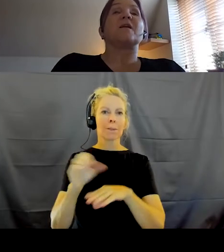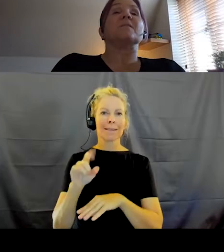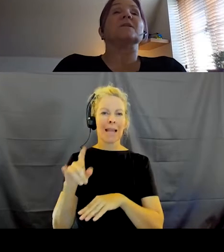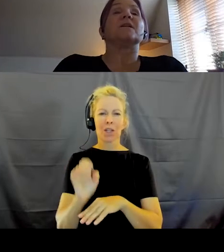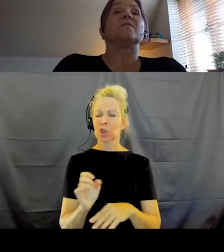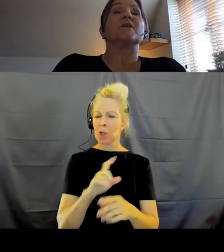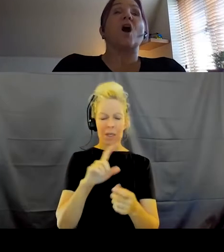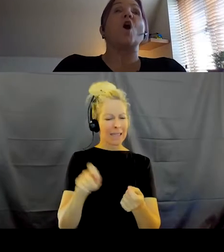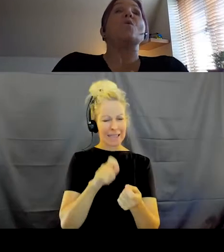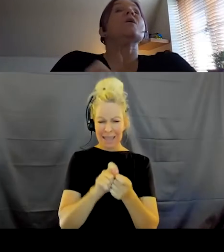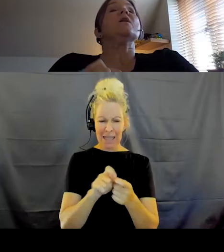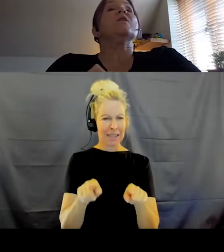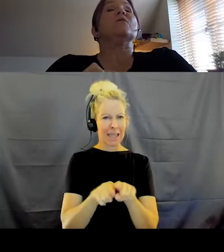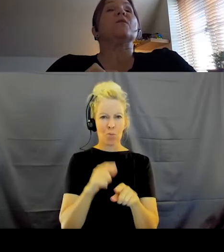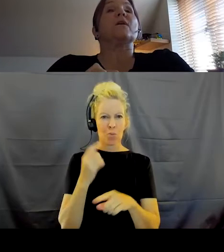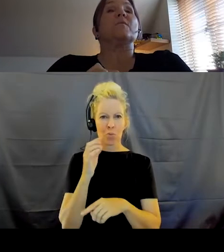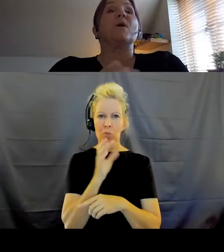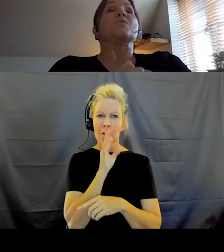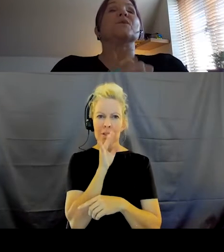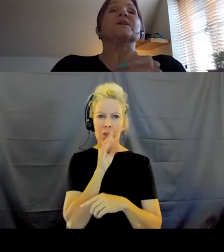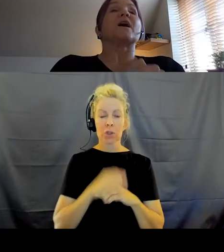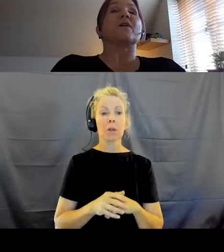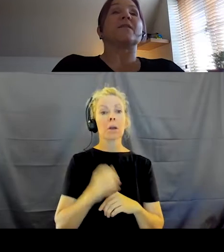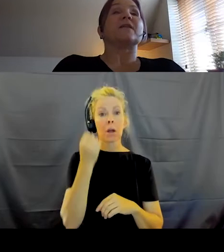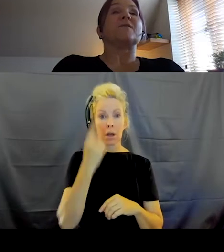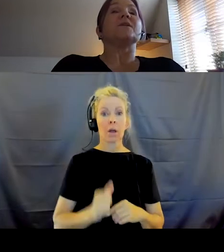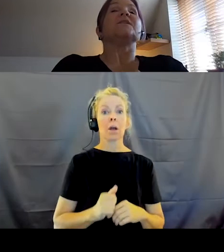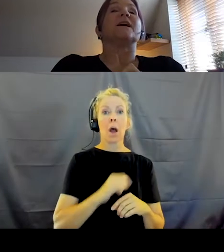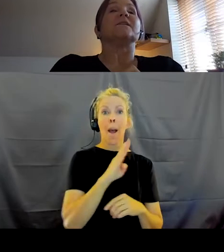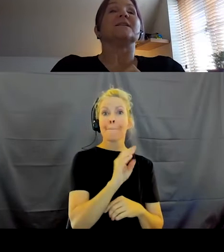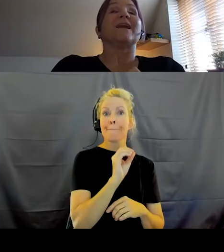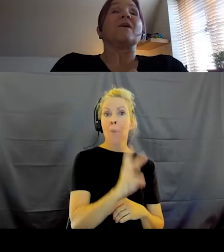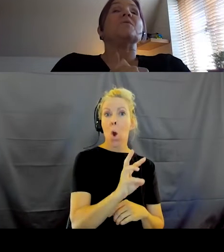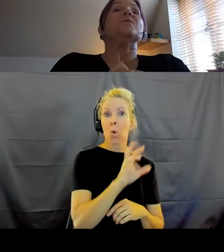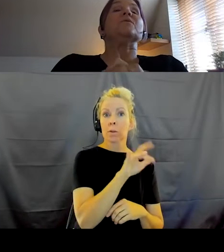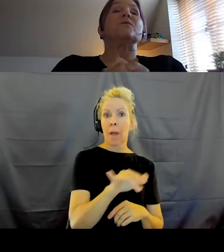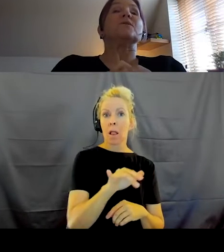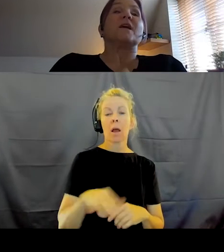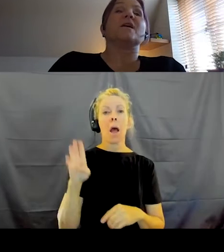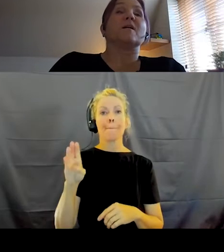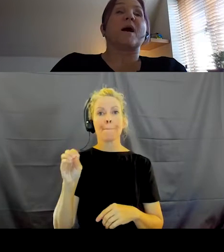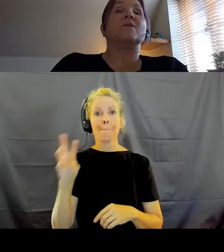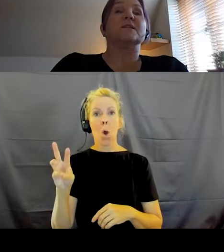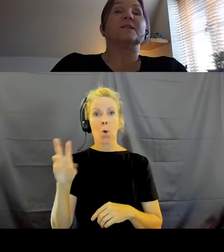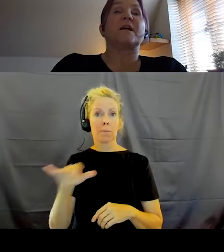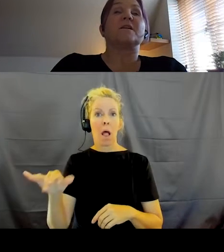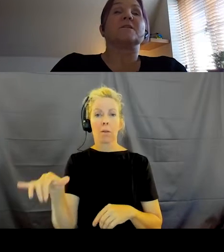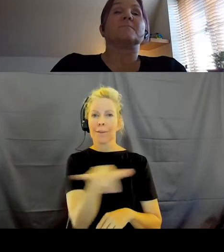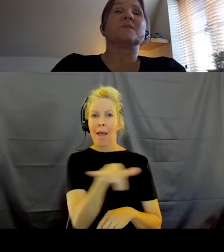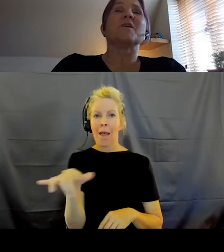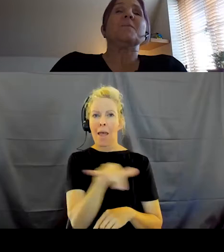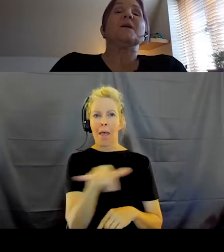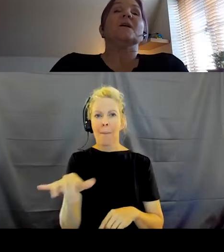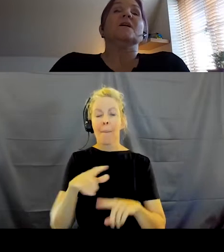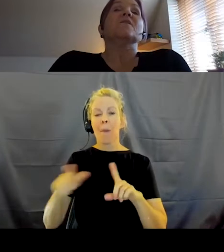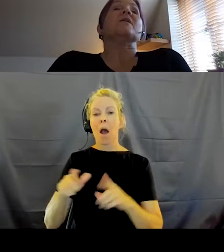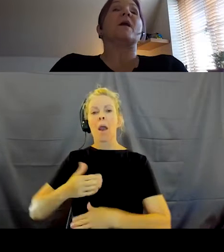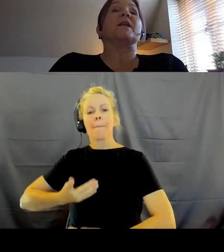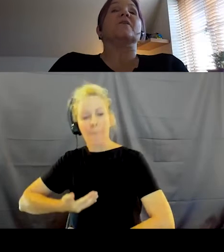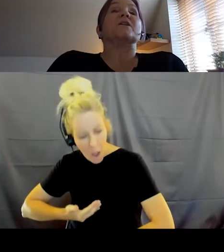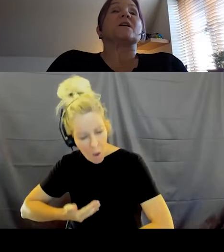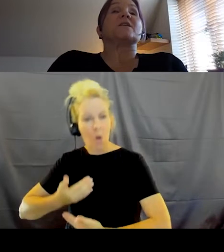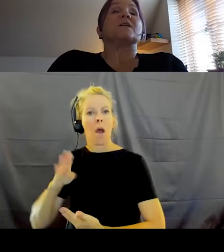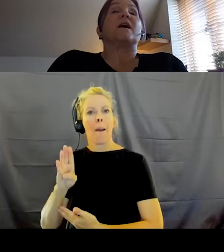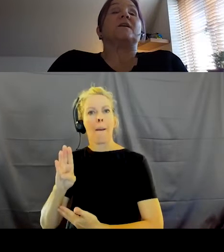same rather than the bow for the flowers and the bow on stage. So it's only a minor irritation,